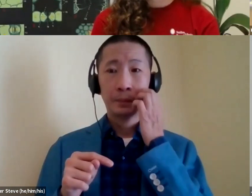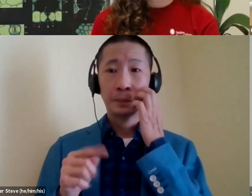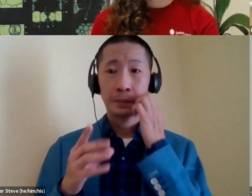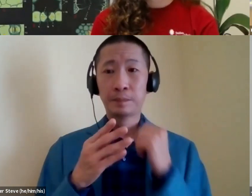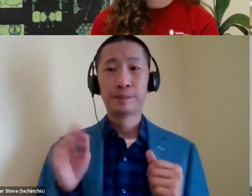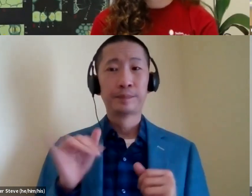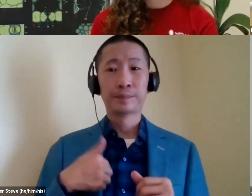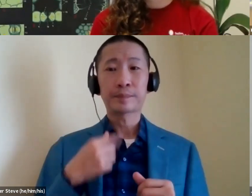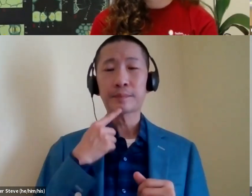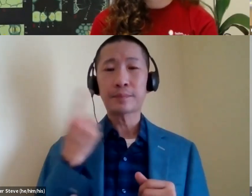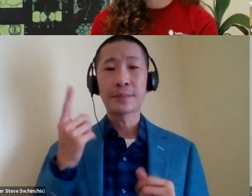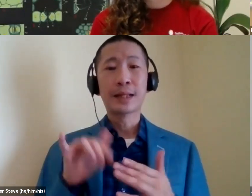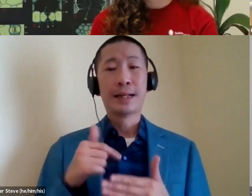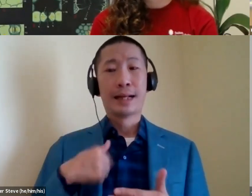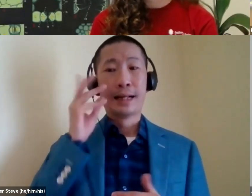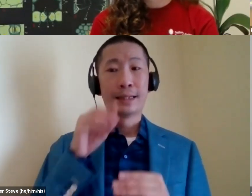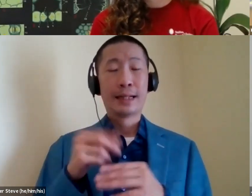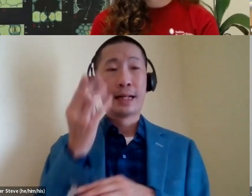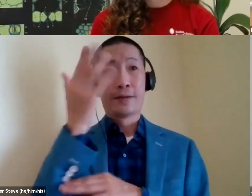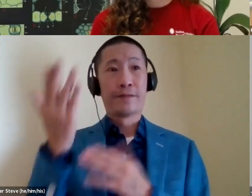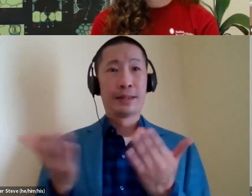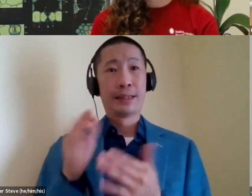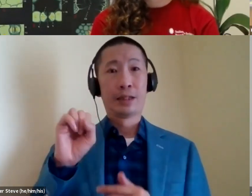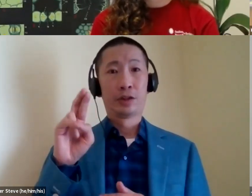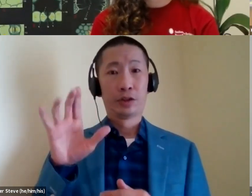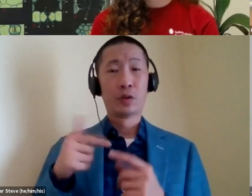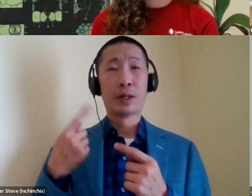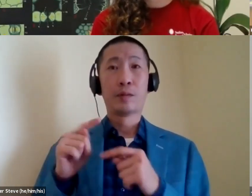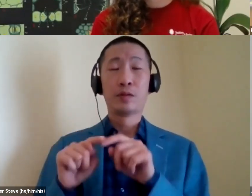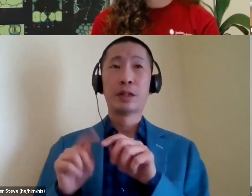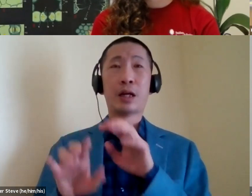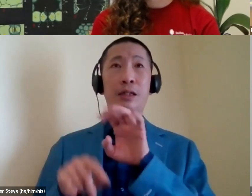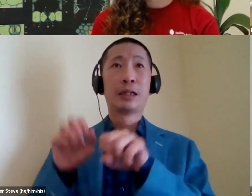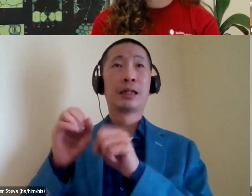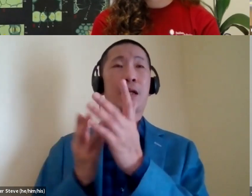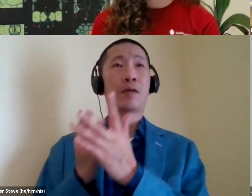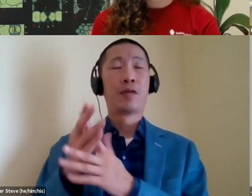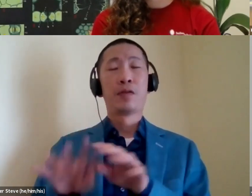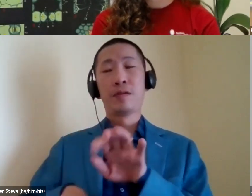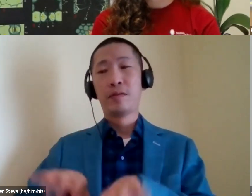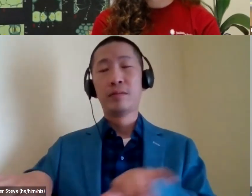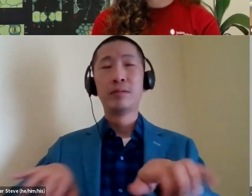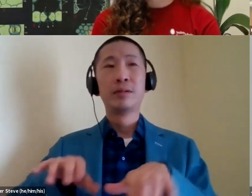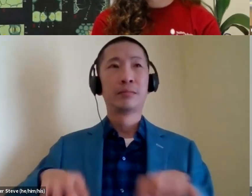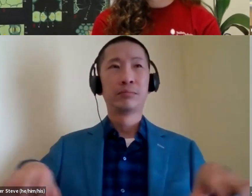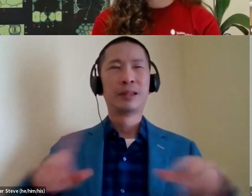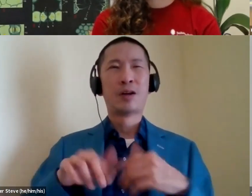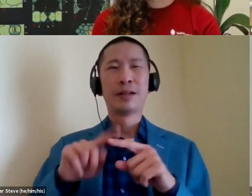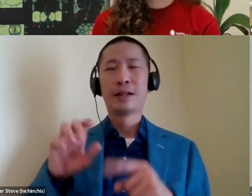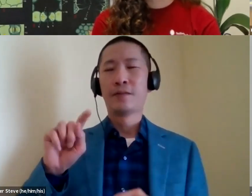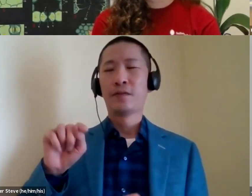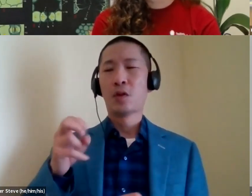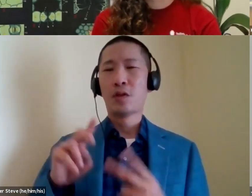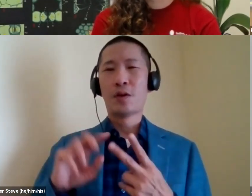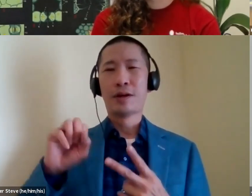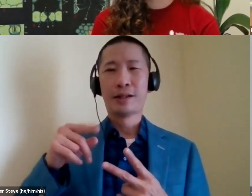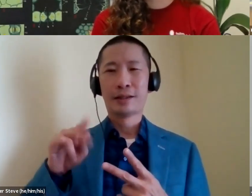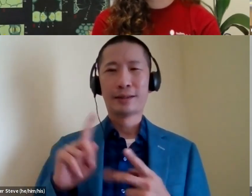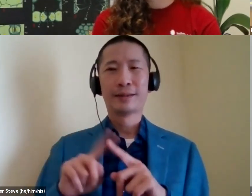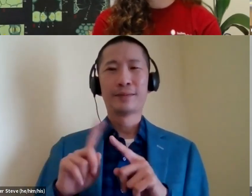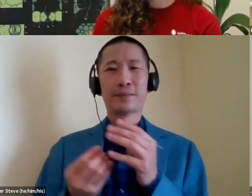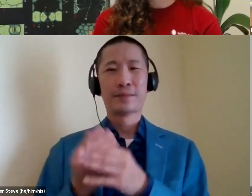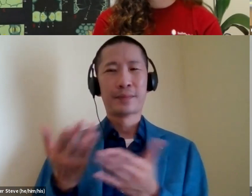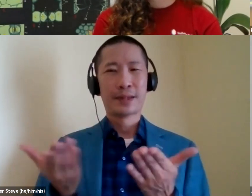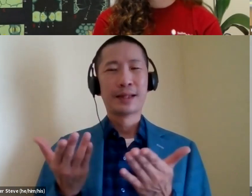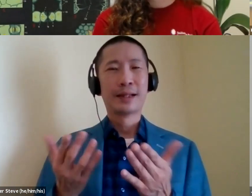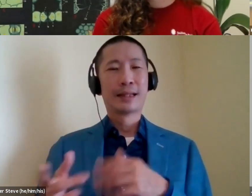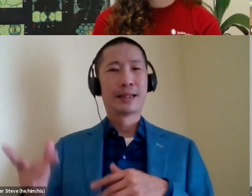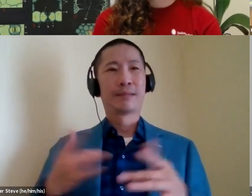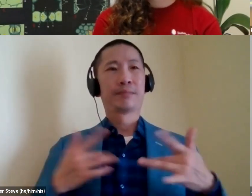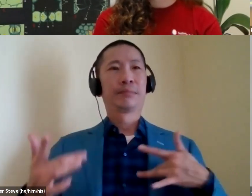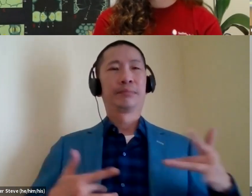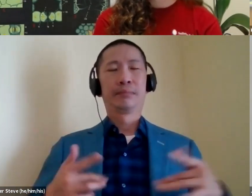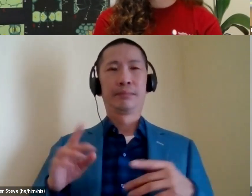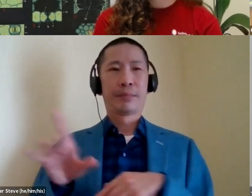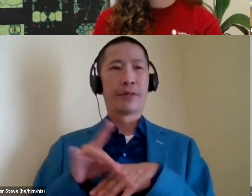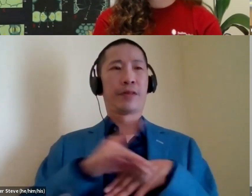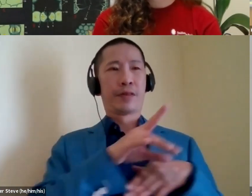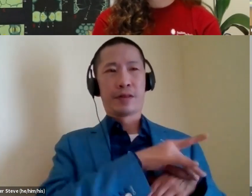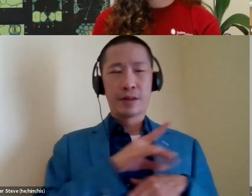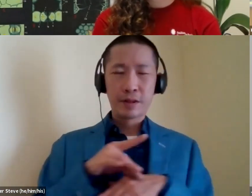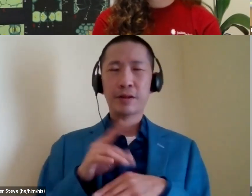Kim Komatsu (she/her): Like I said something that I experienced in the forest here at SERC when I'm trying to climb through the brush to study our trees are all the thorns and spines on all different plants here they're catching me up, as well as preventing herbivores from trying to eat them.